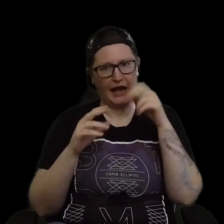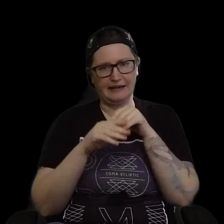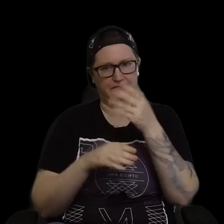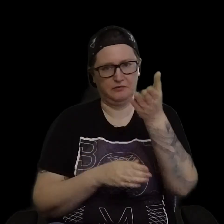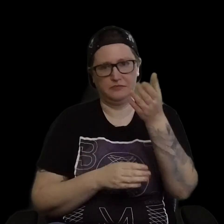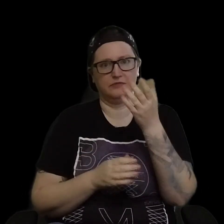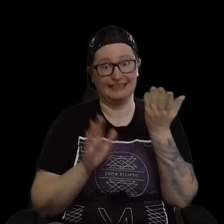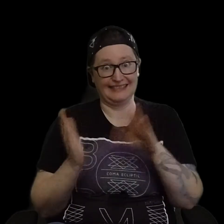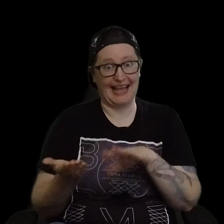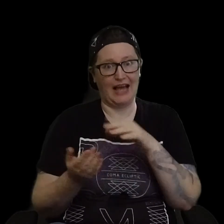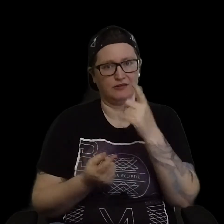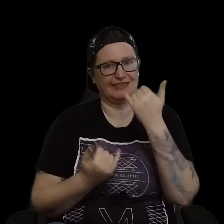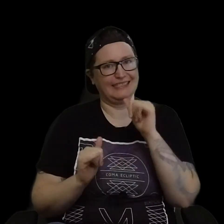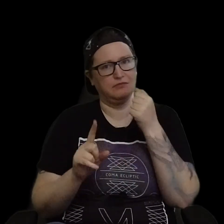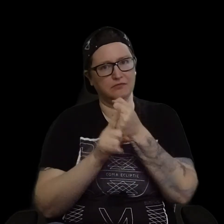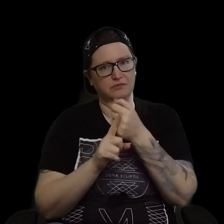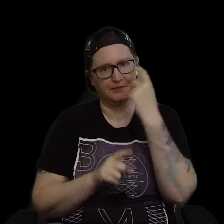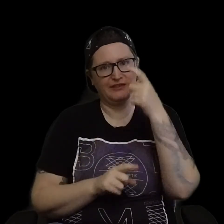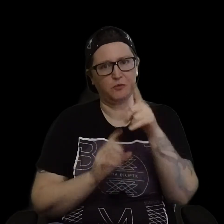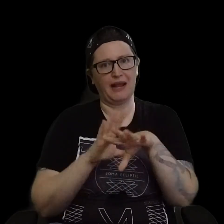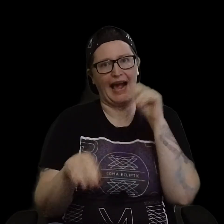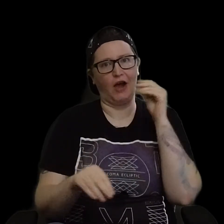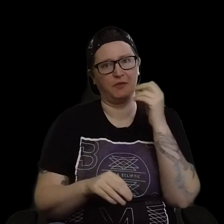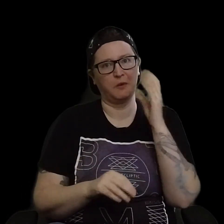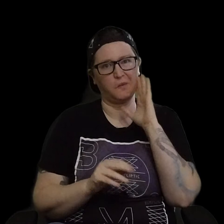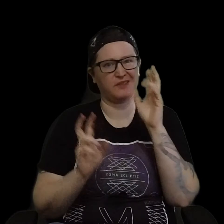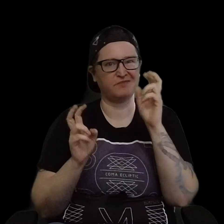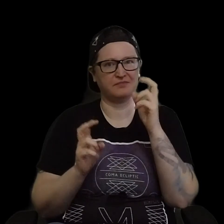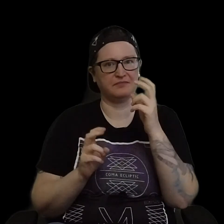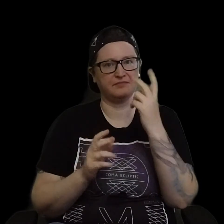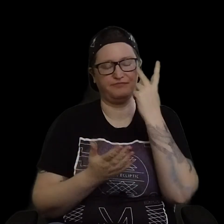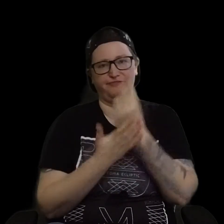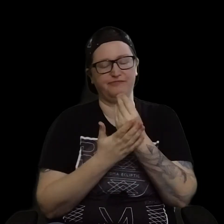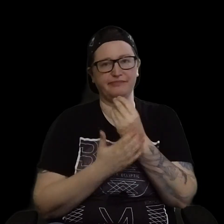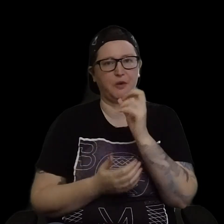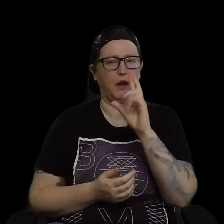net body or whatever's in there dies it still does impact you because then you'll kind of get